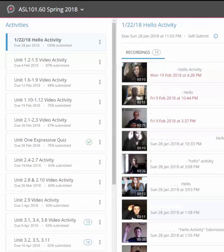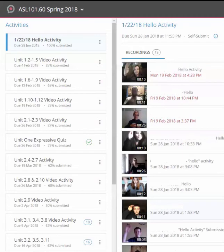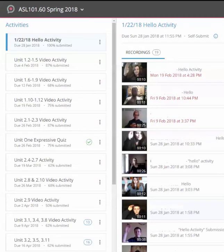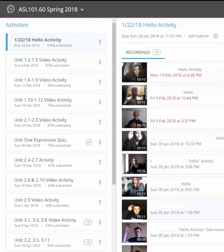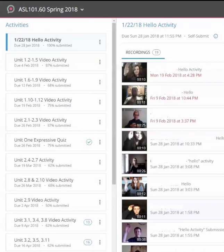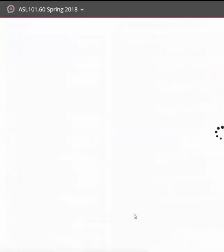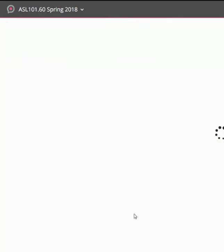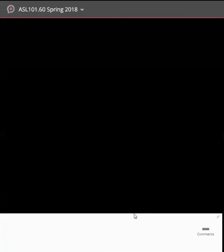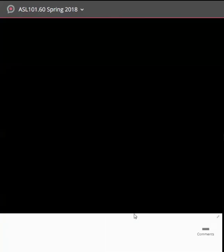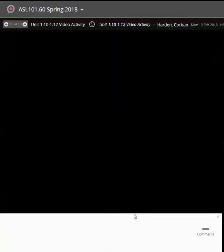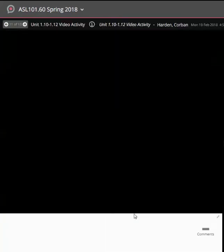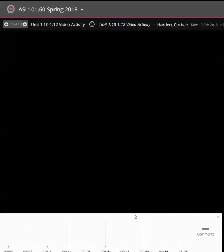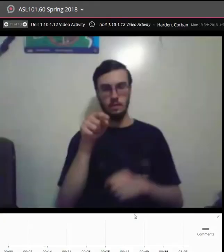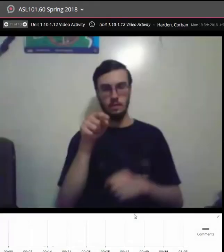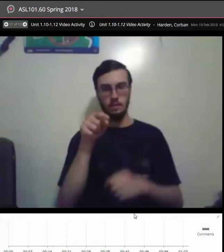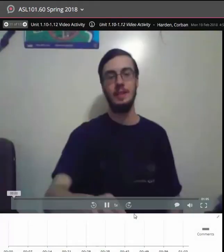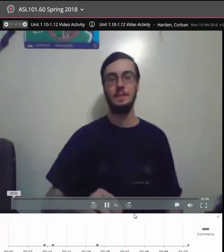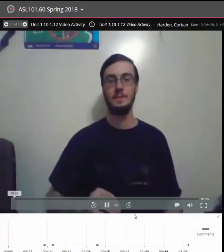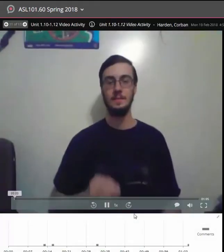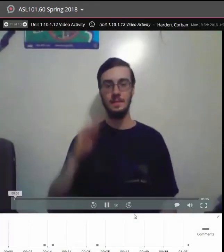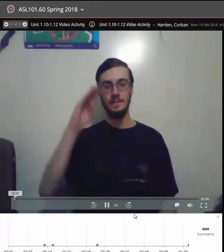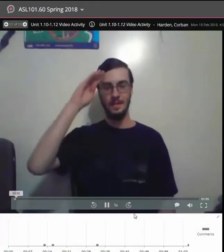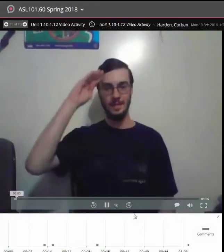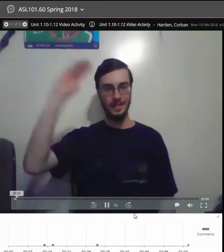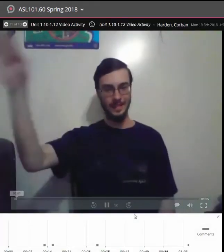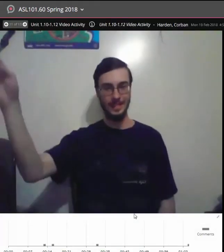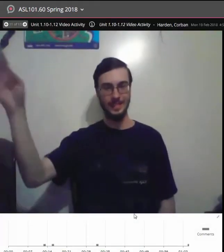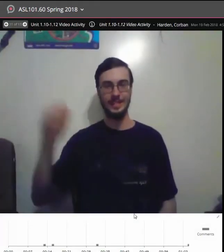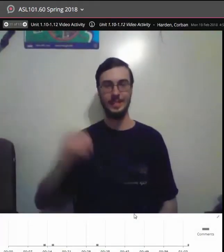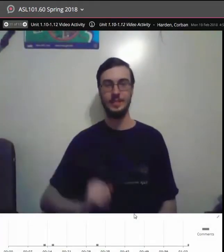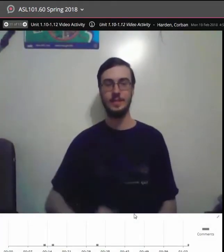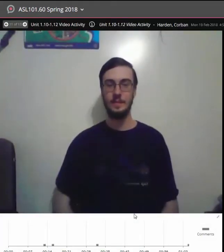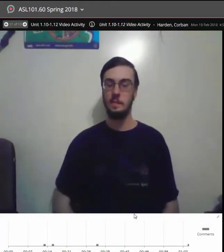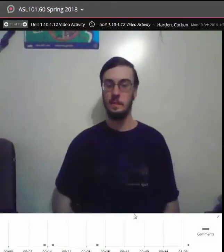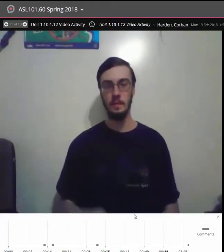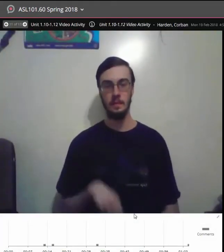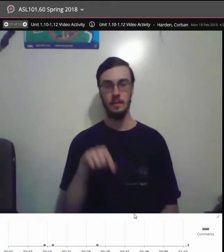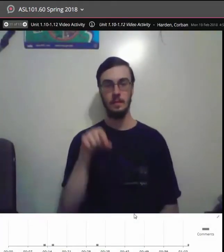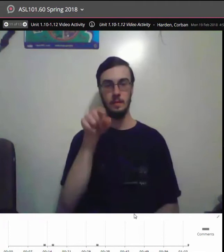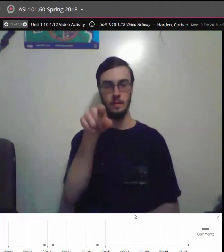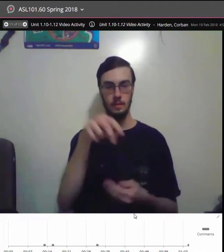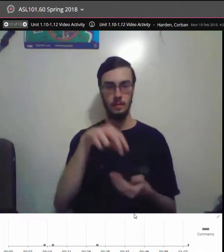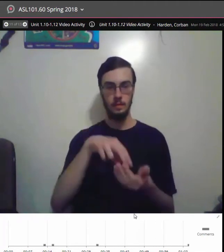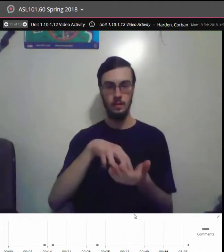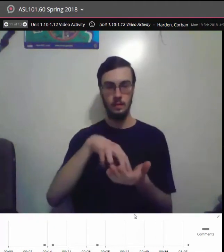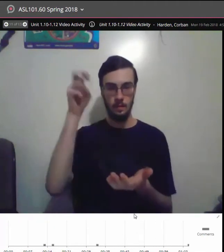When they're done, they submit the assignment and then the professor watches the video and provides feedback.